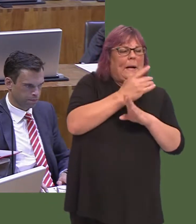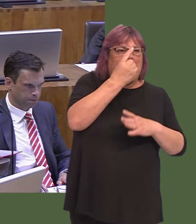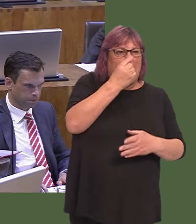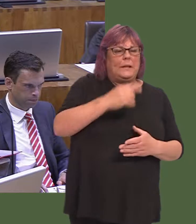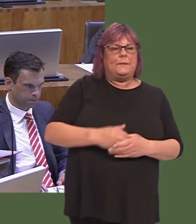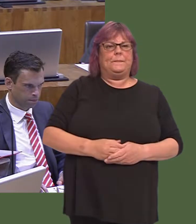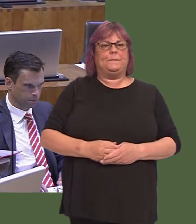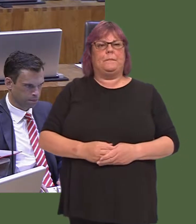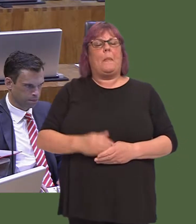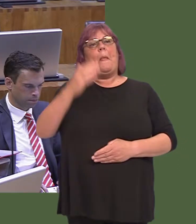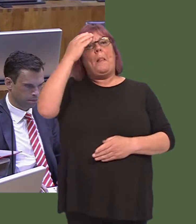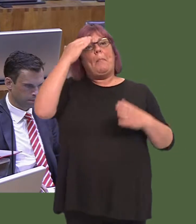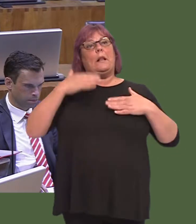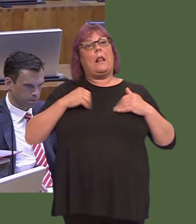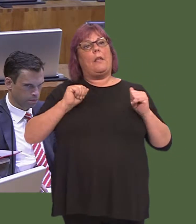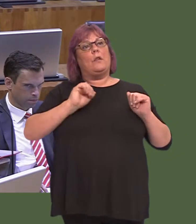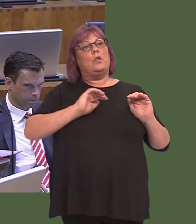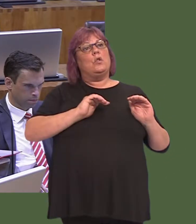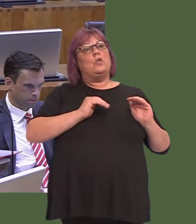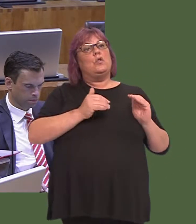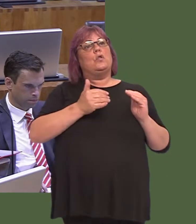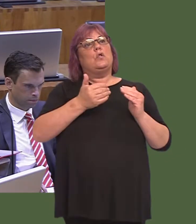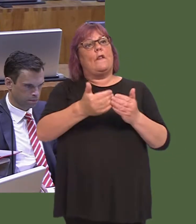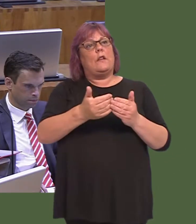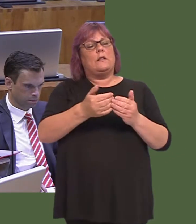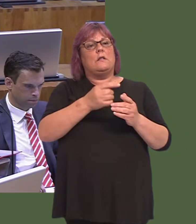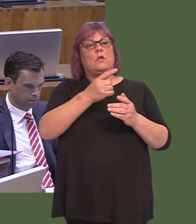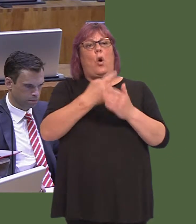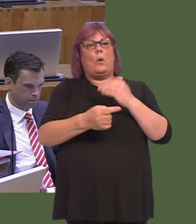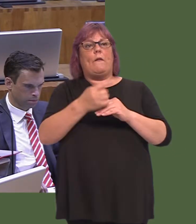at it as a service designed to help people when they get into crisis, that we do look